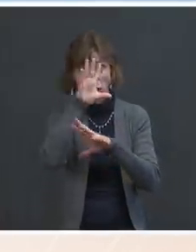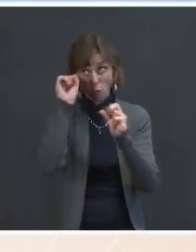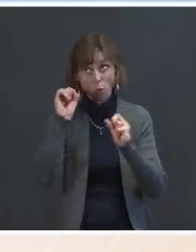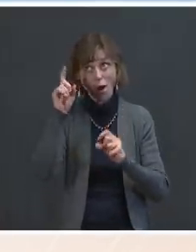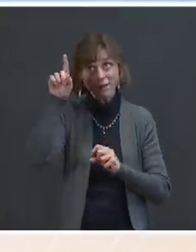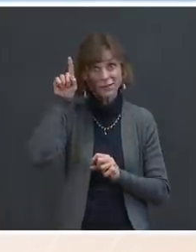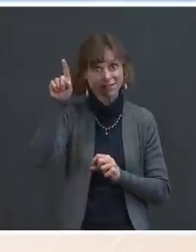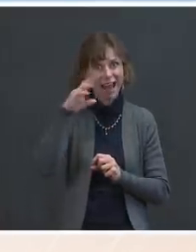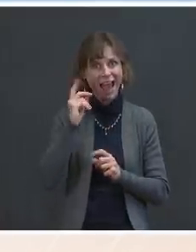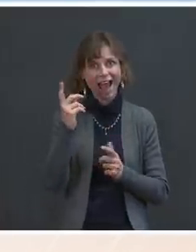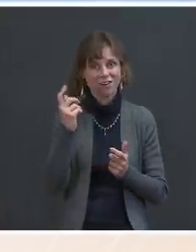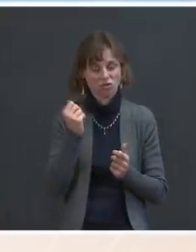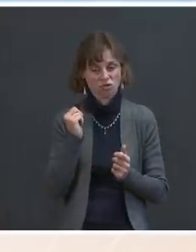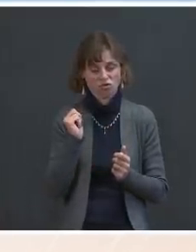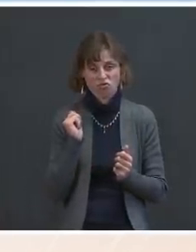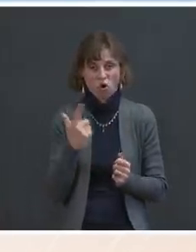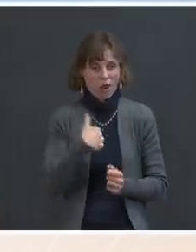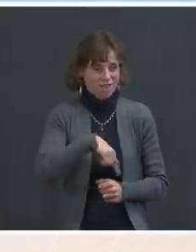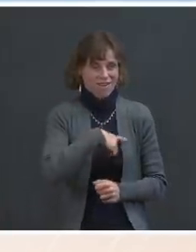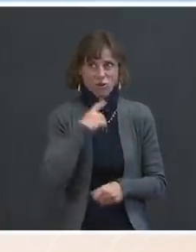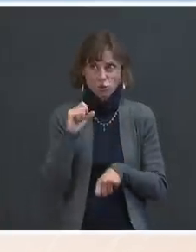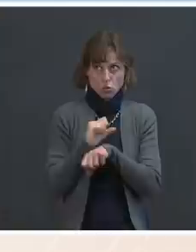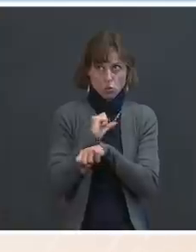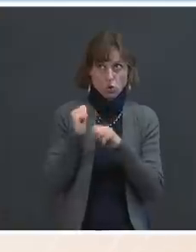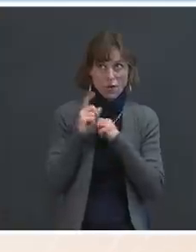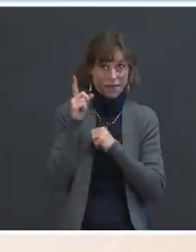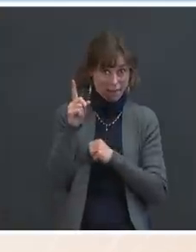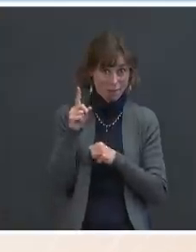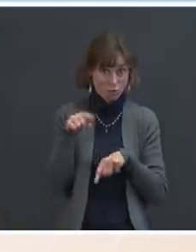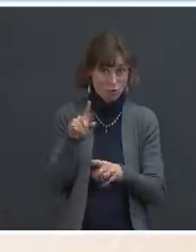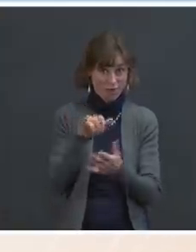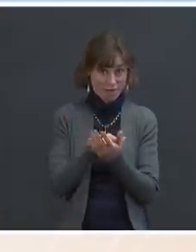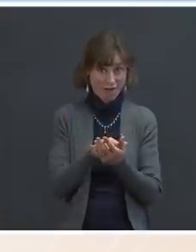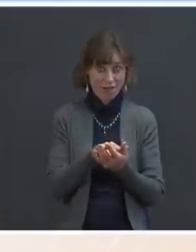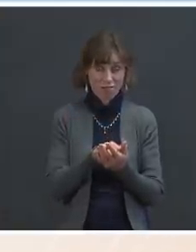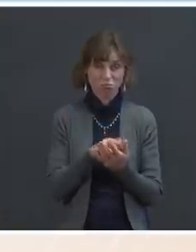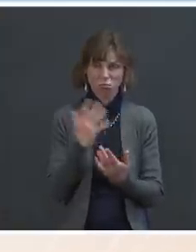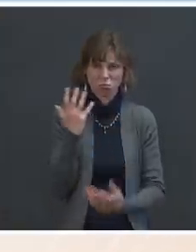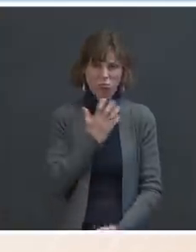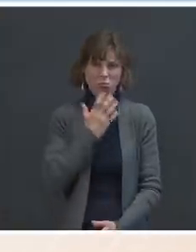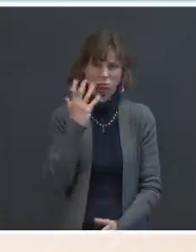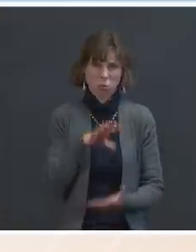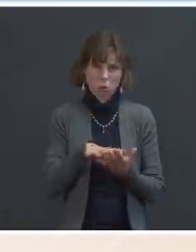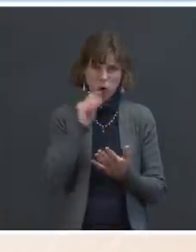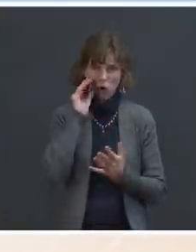for him on that -- learned a great deal. And I think that it's really important that we put that to use now.